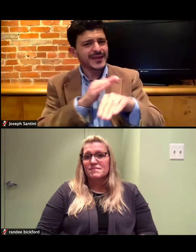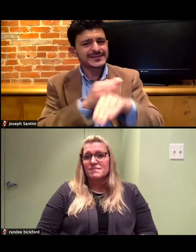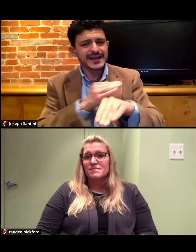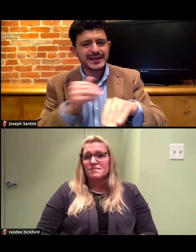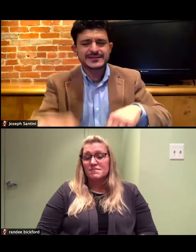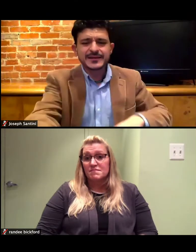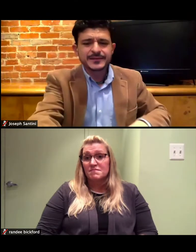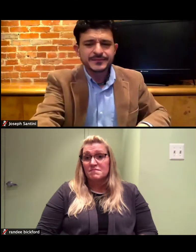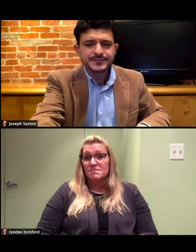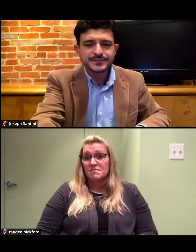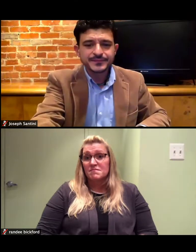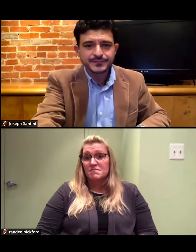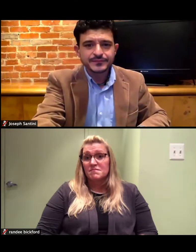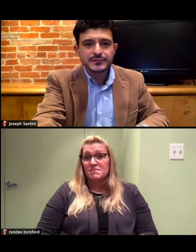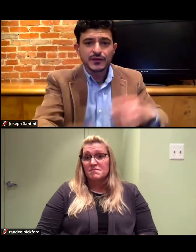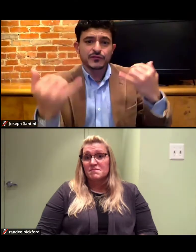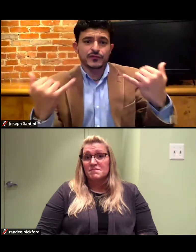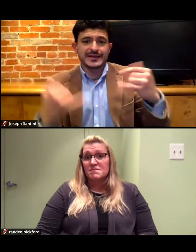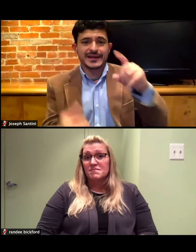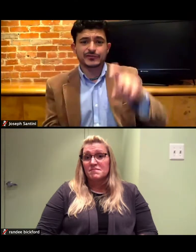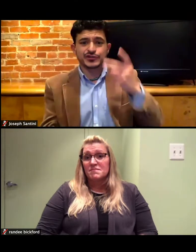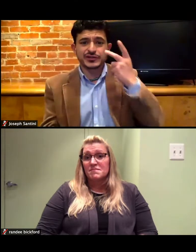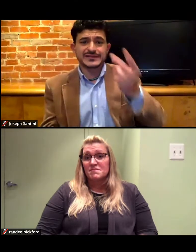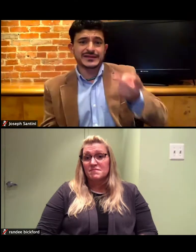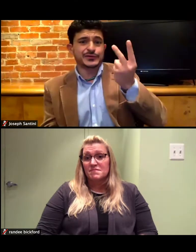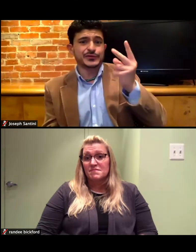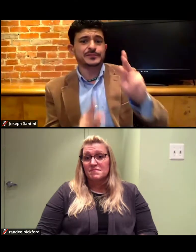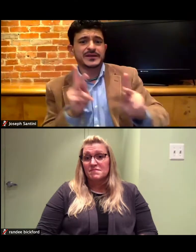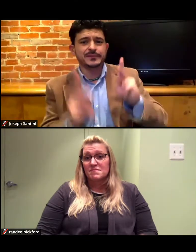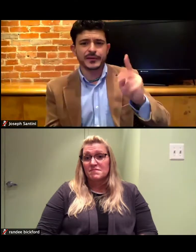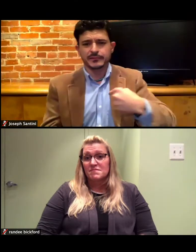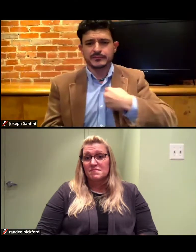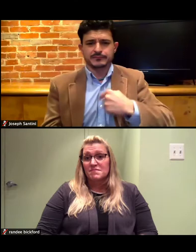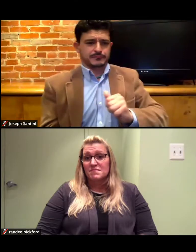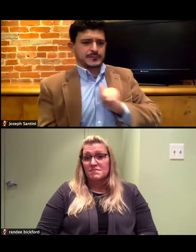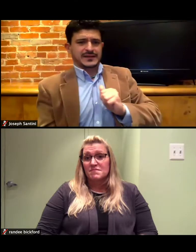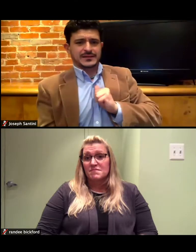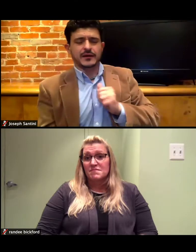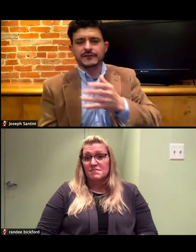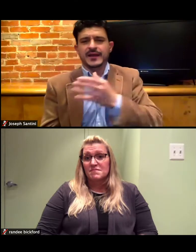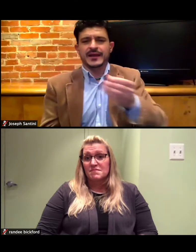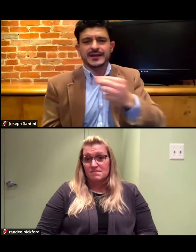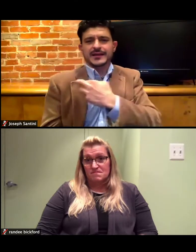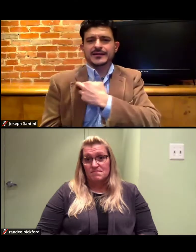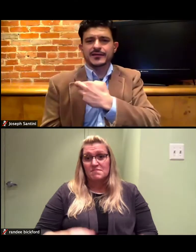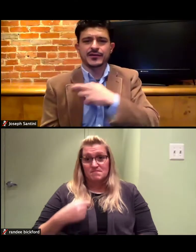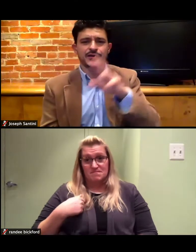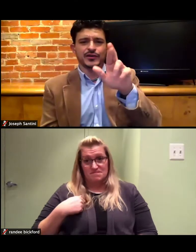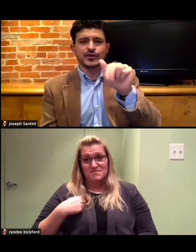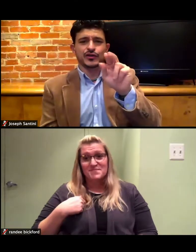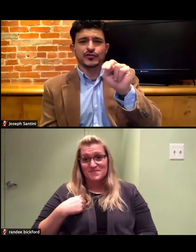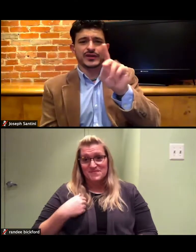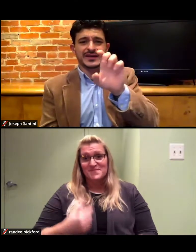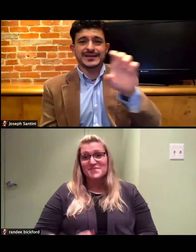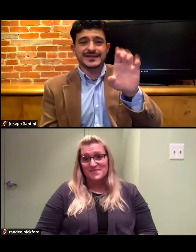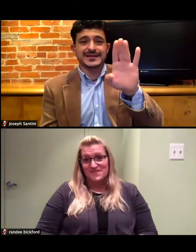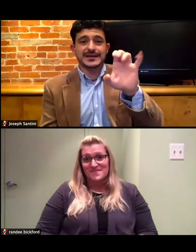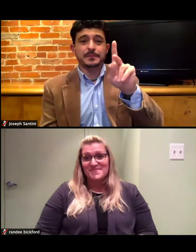I wanna check in and make sure that everyone has access at this time. You should be able to see two people and you should see me, Joseph